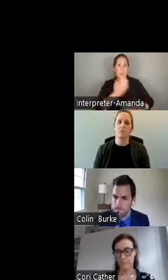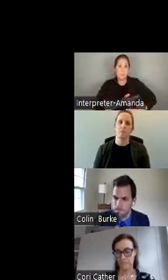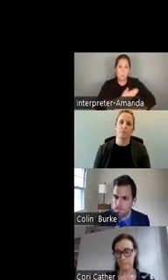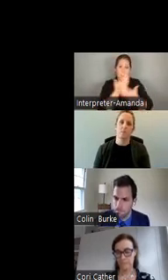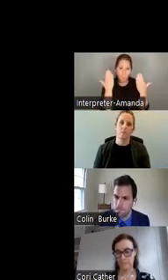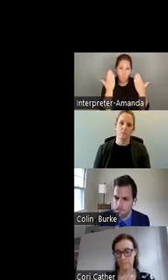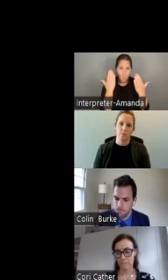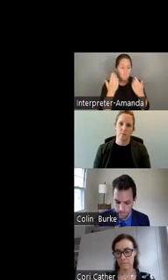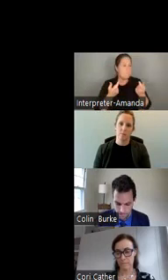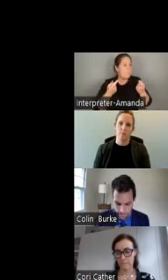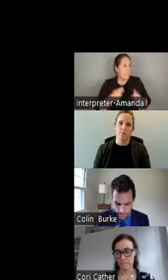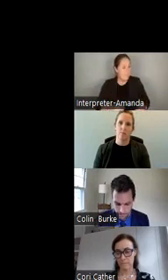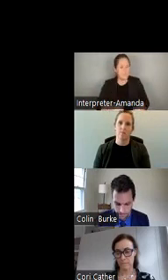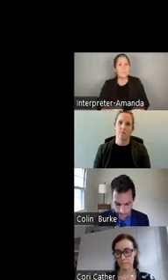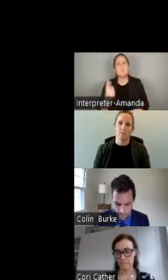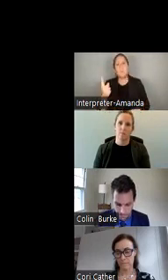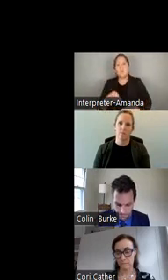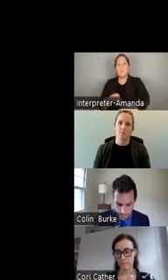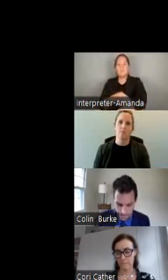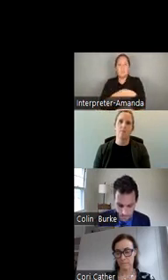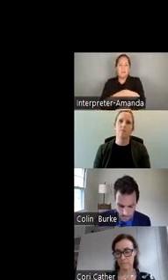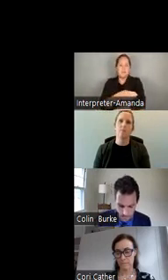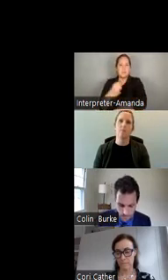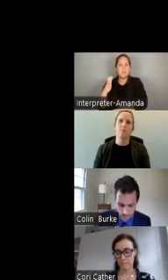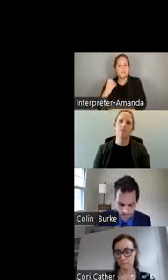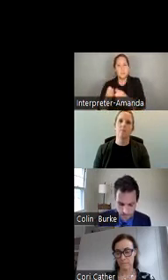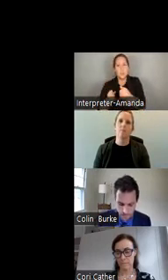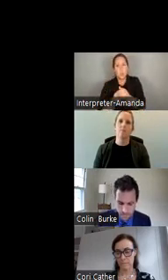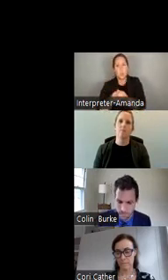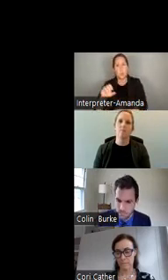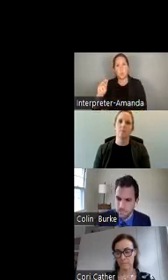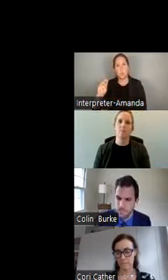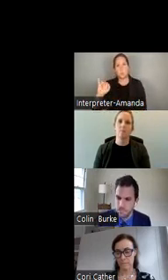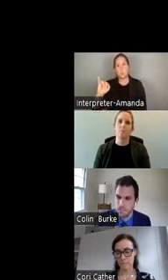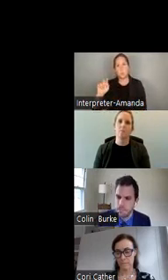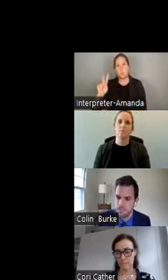coach Mike Jellison says he used substances just to kind of survive the misery of the streets